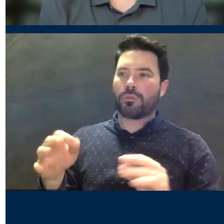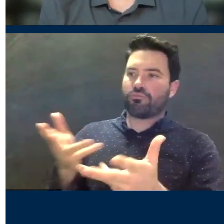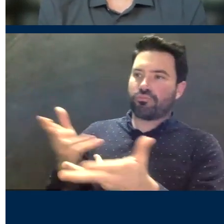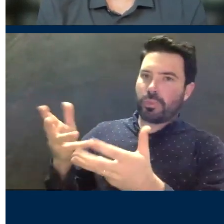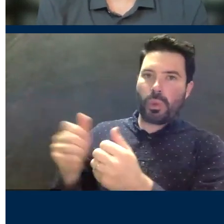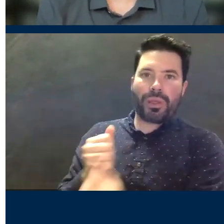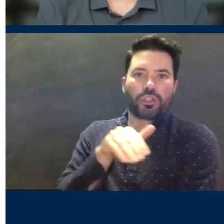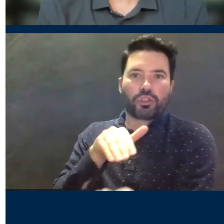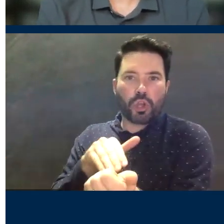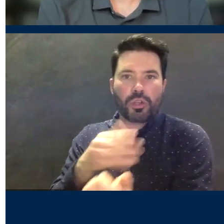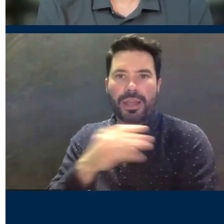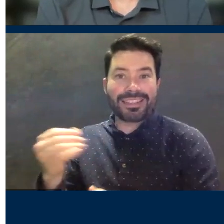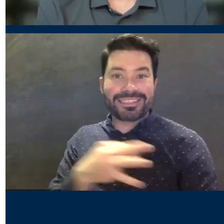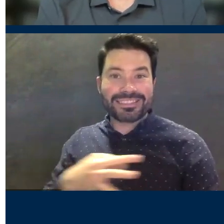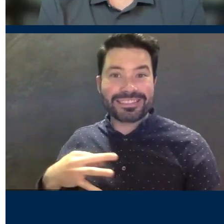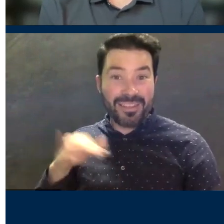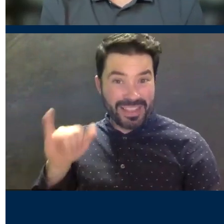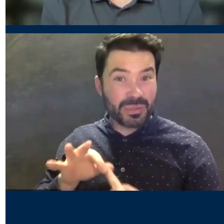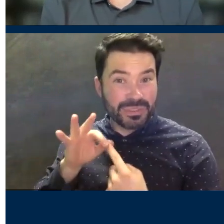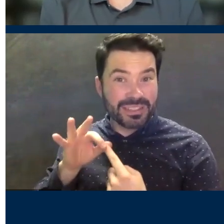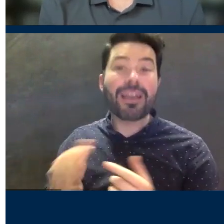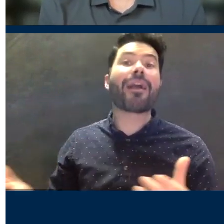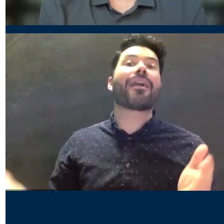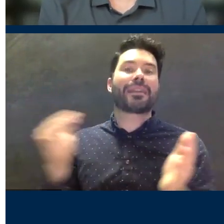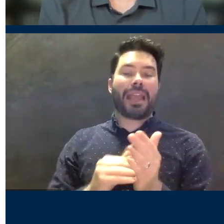That's unique. Again, another example of disruption. Because of Covid.